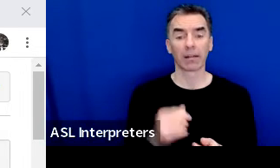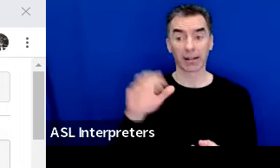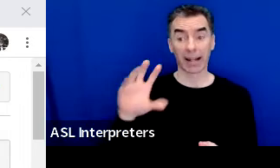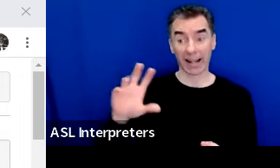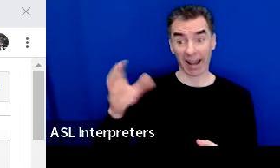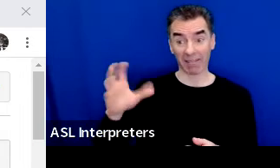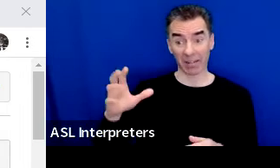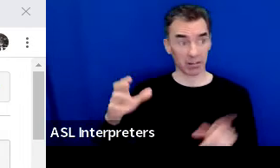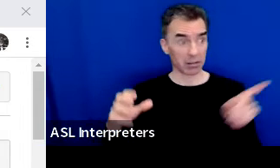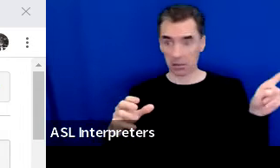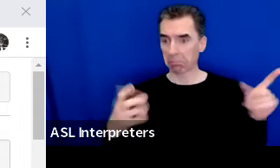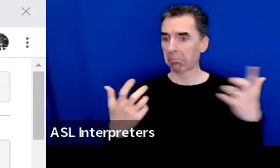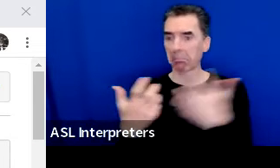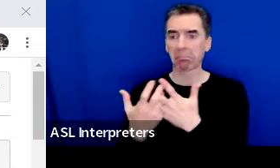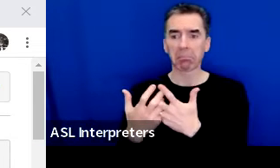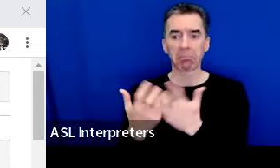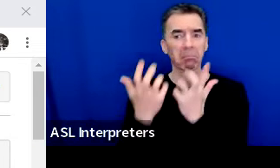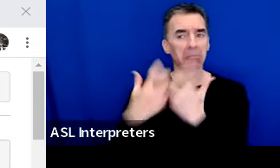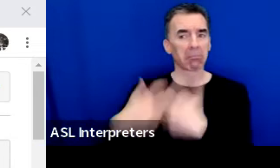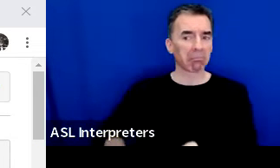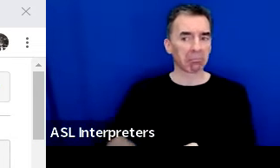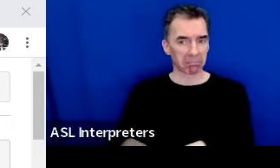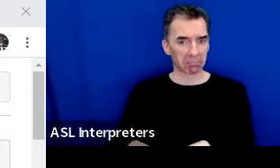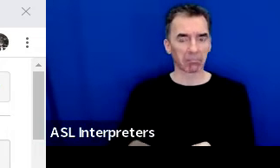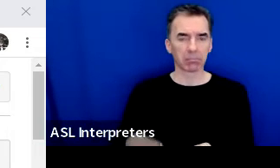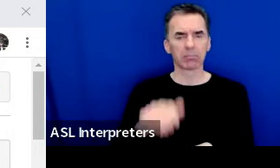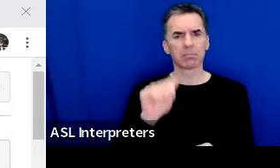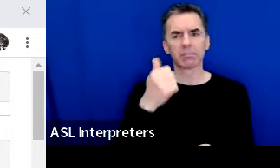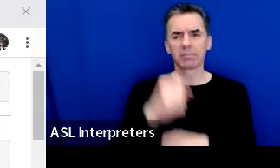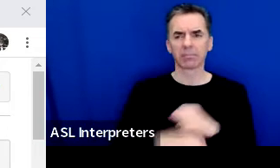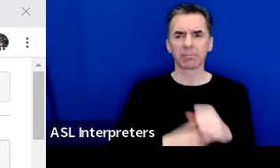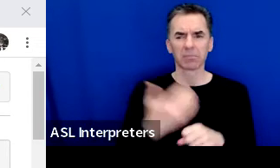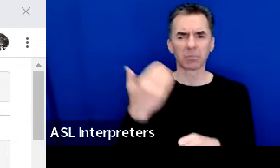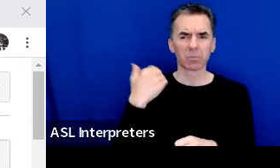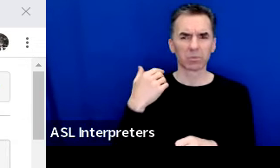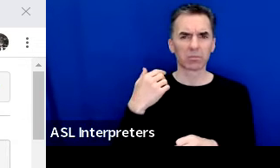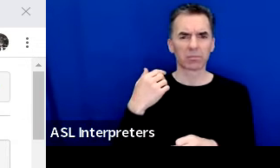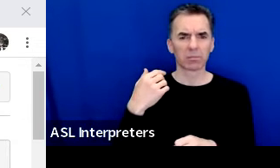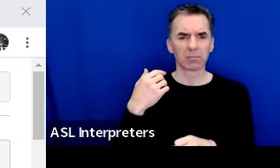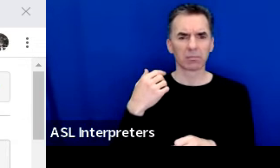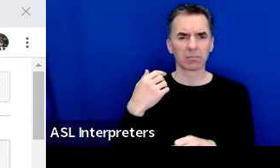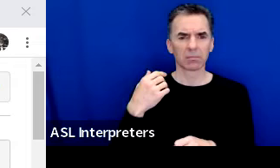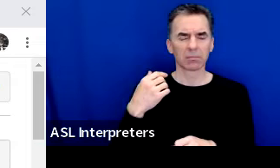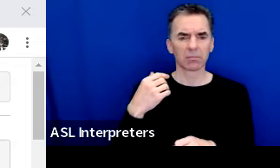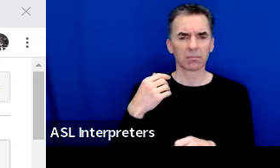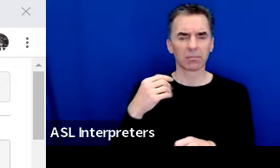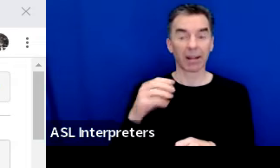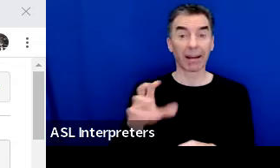And in fact, I don't know, it was like ten years ago or so I was part of the canvas. It's partly my fault because I want the truth.